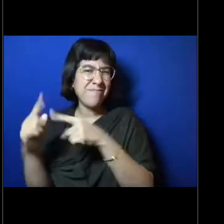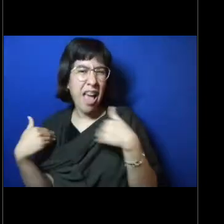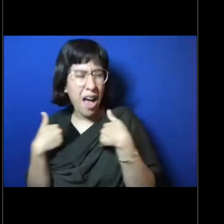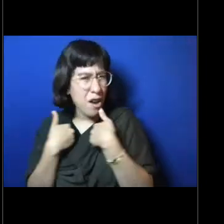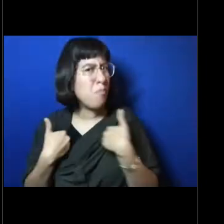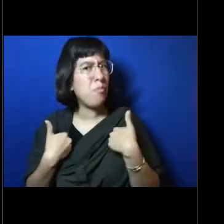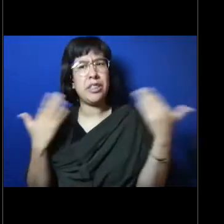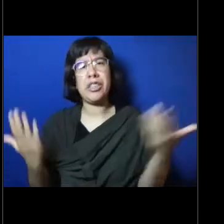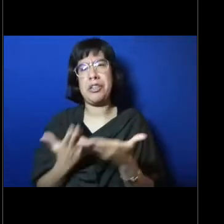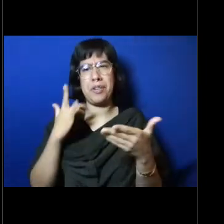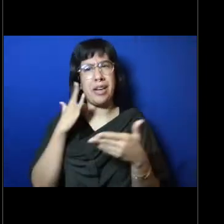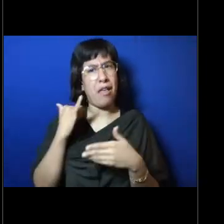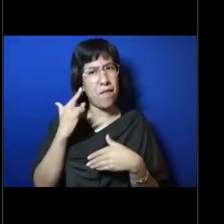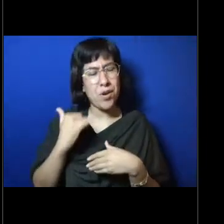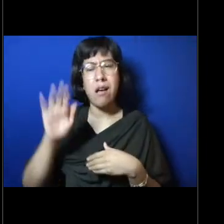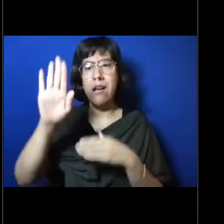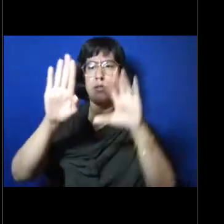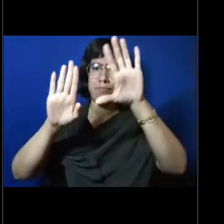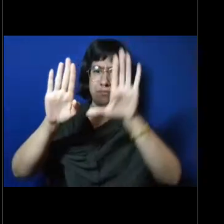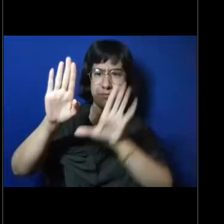anywhere that there's rocky bottom